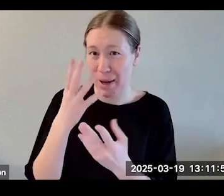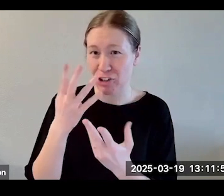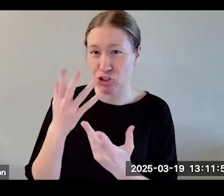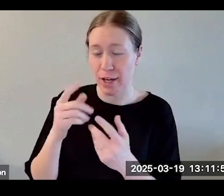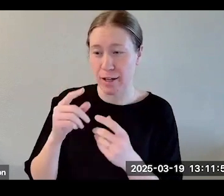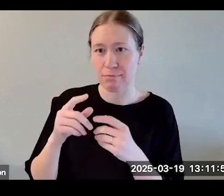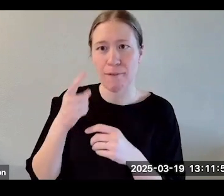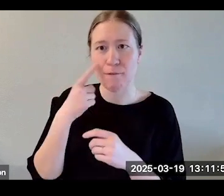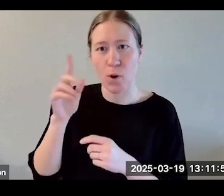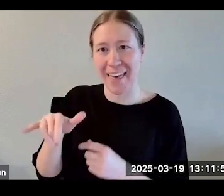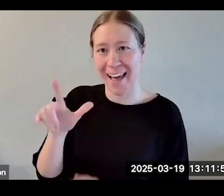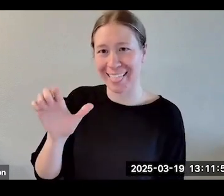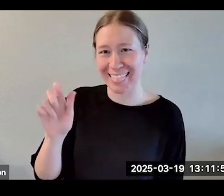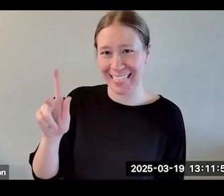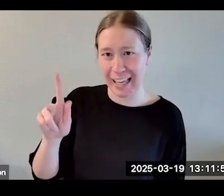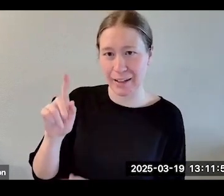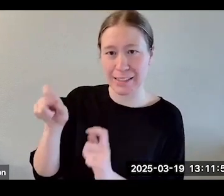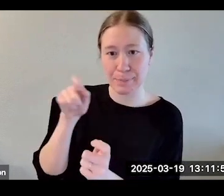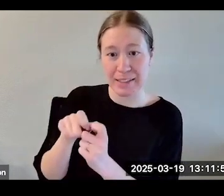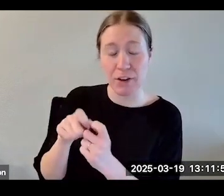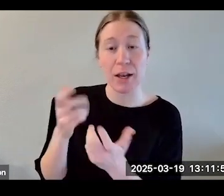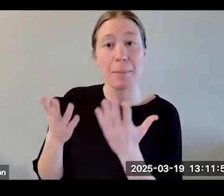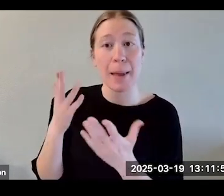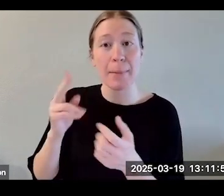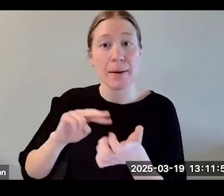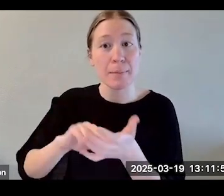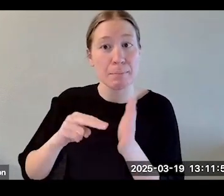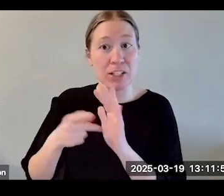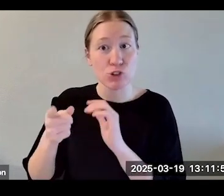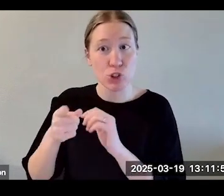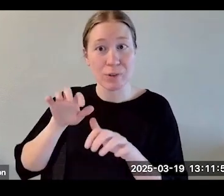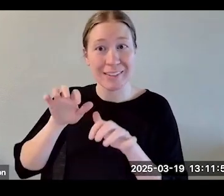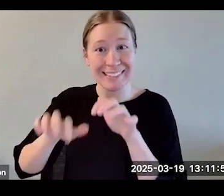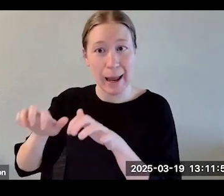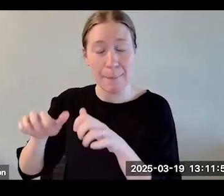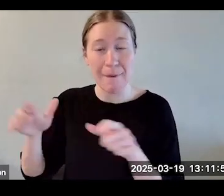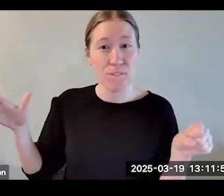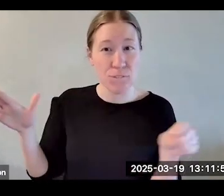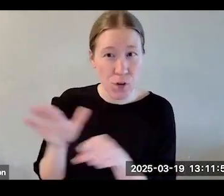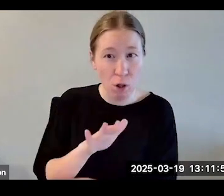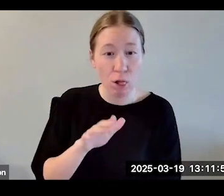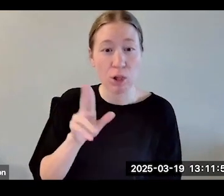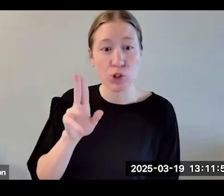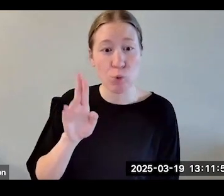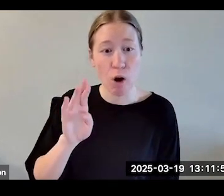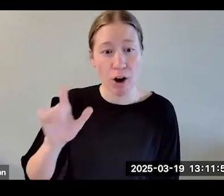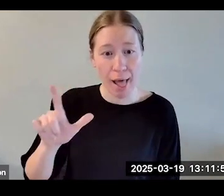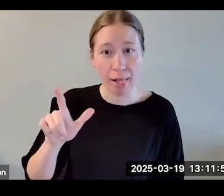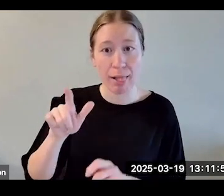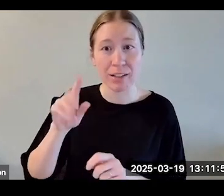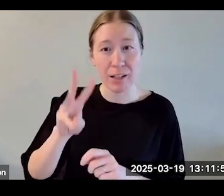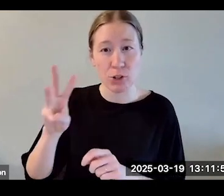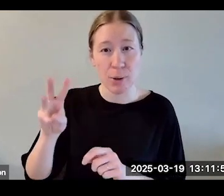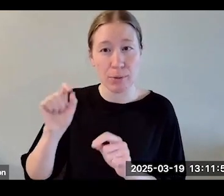either as a link text directly, which is really best for digital, or adjacent to the link, which might be best for print.